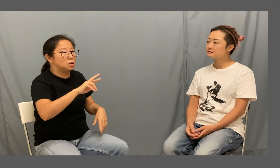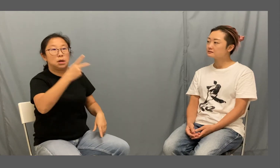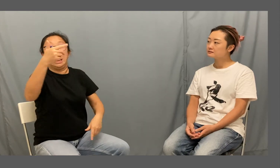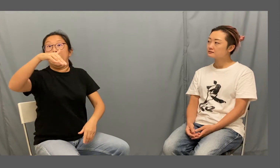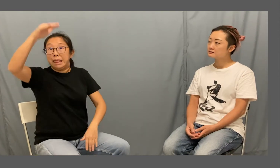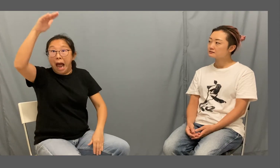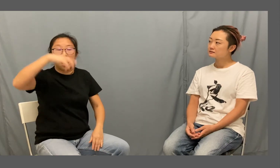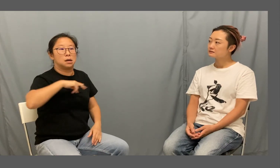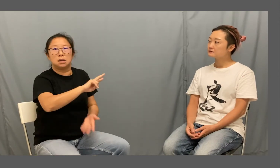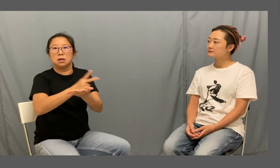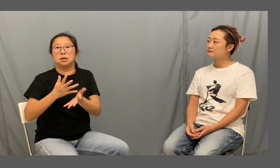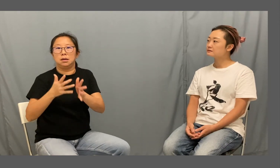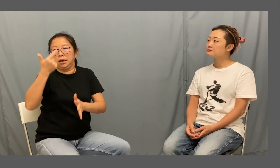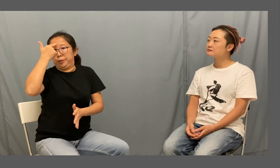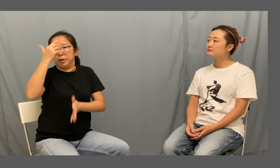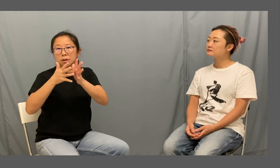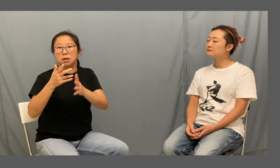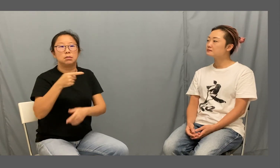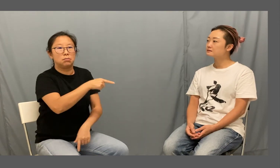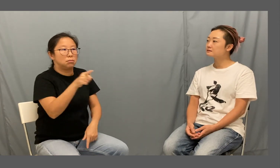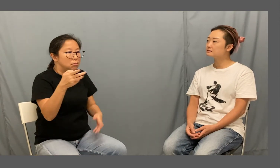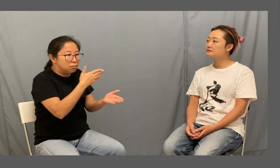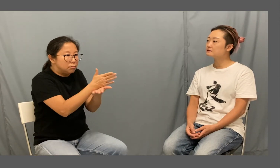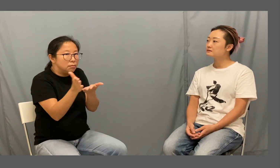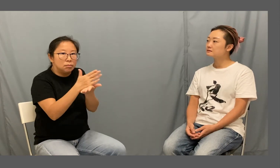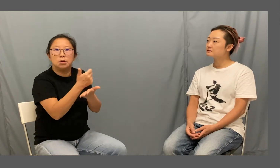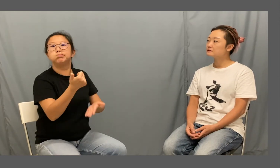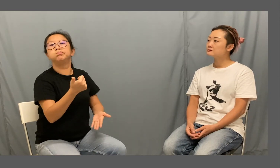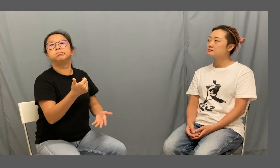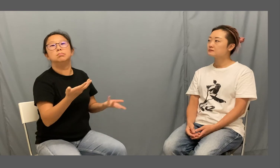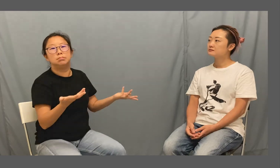We use adult forms to adults Be adaptable and flexible